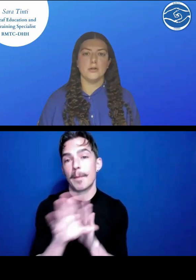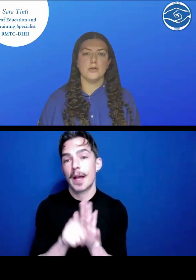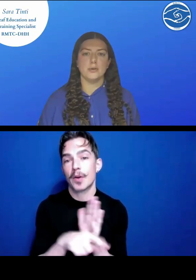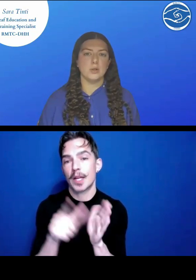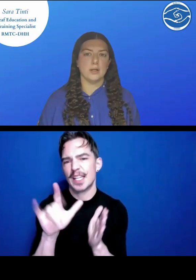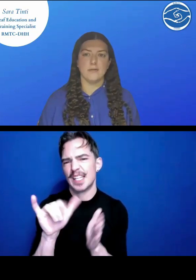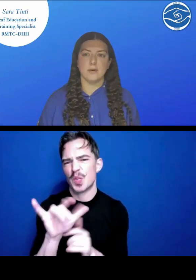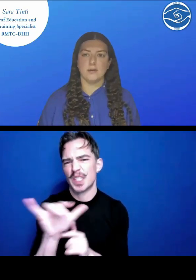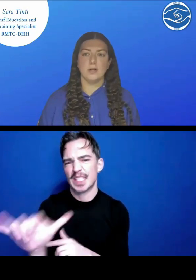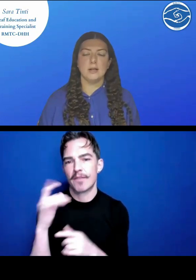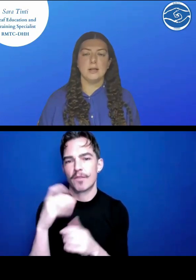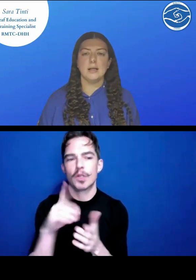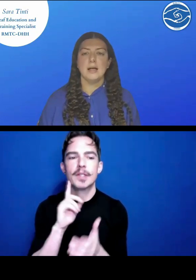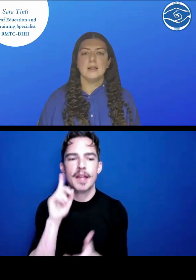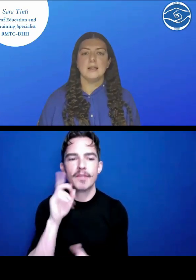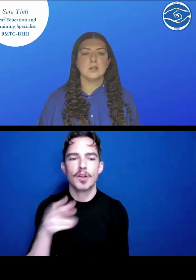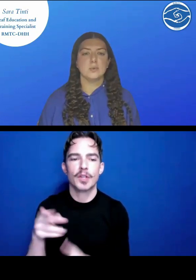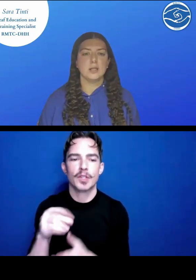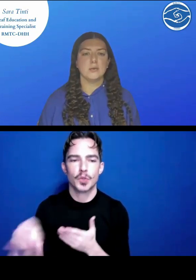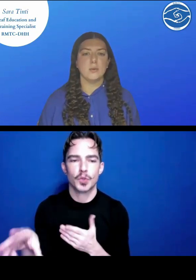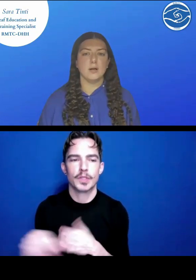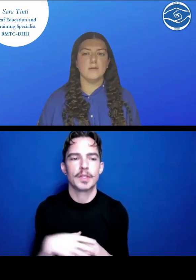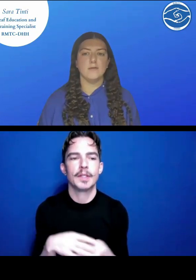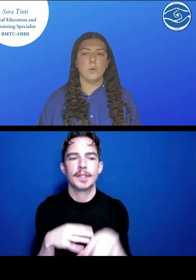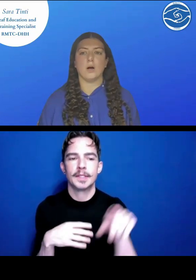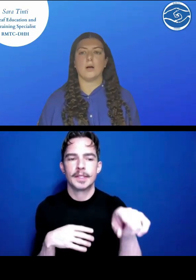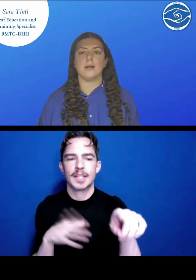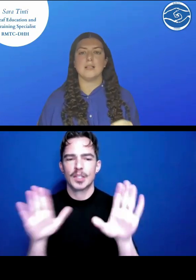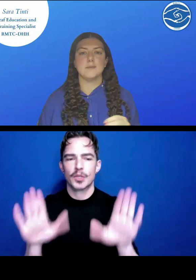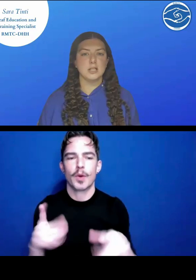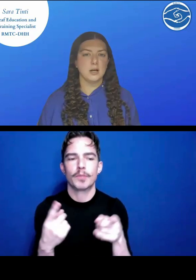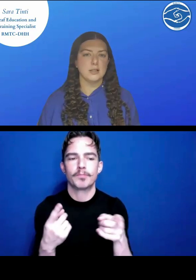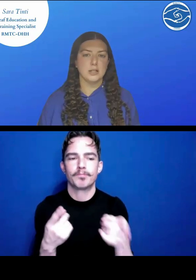our students who are deaf and hard of hearing. This is a really great one for especially our